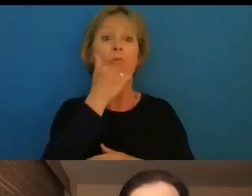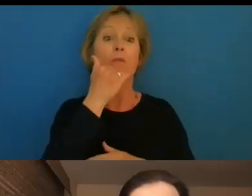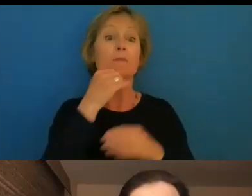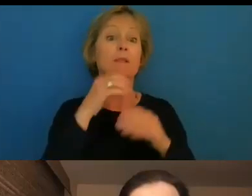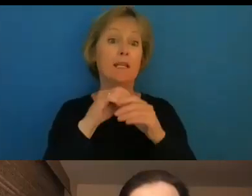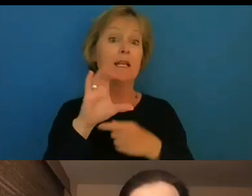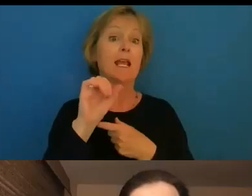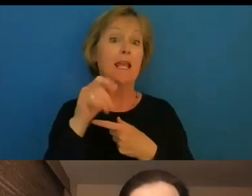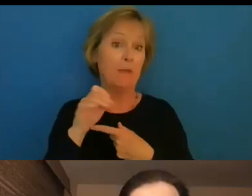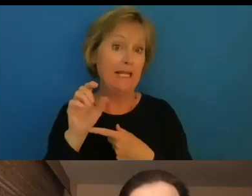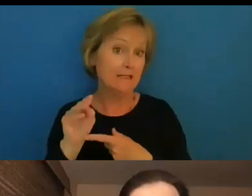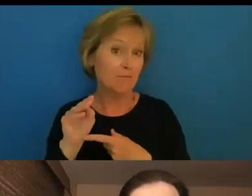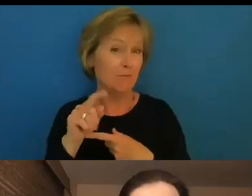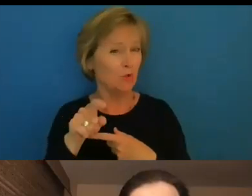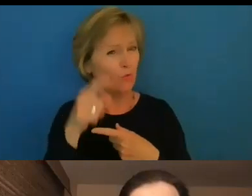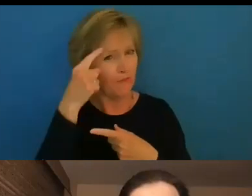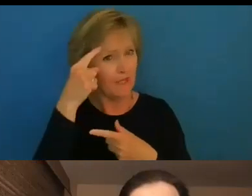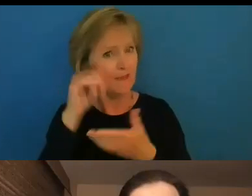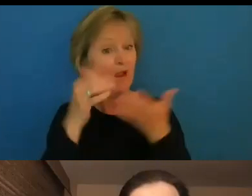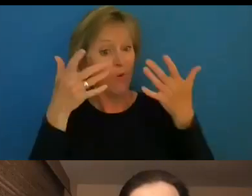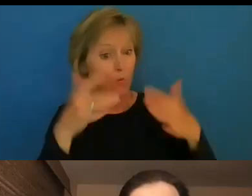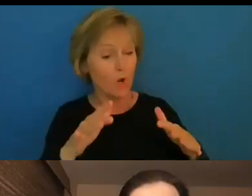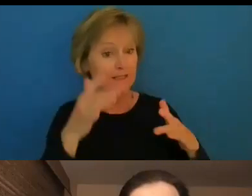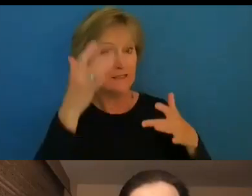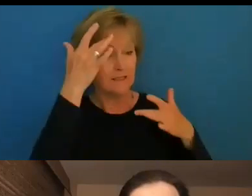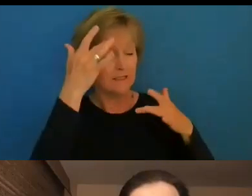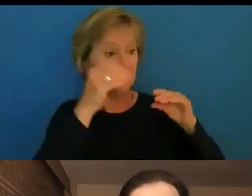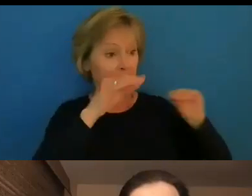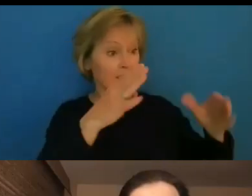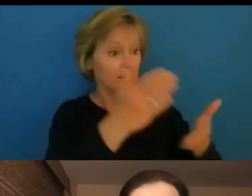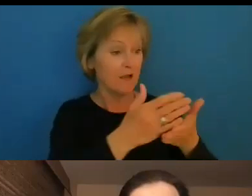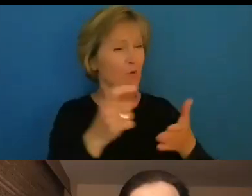But do you think that once the pandemic is over, do you think that system will actually change?